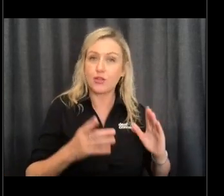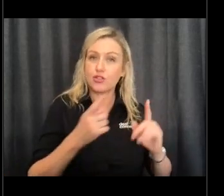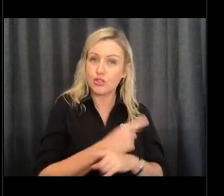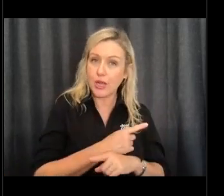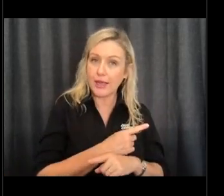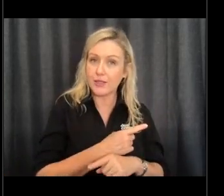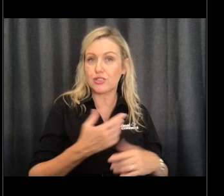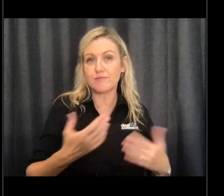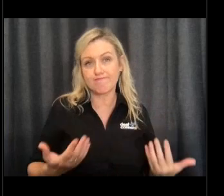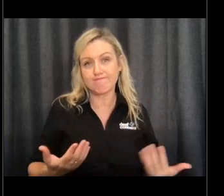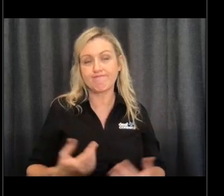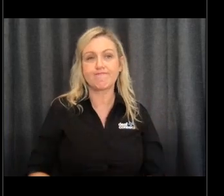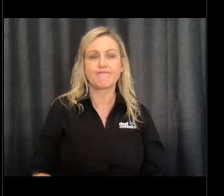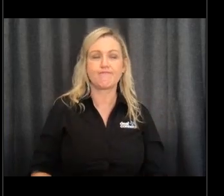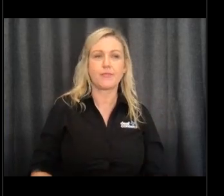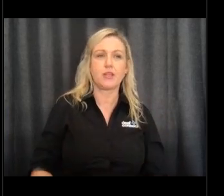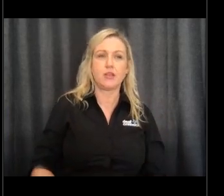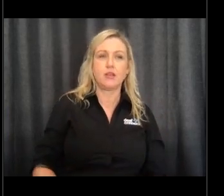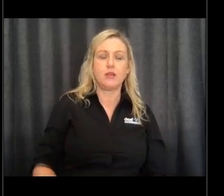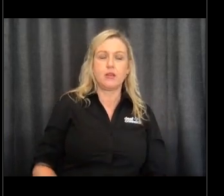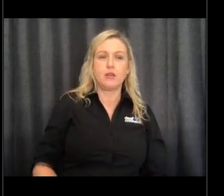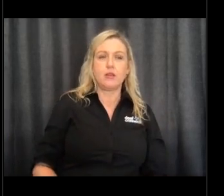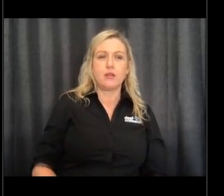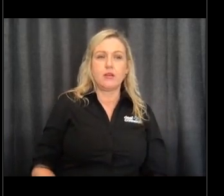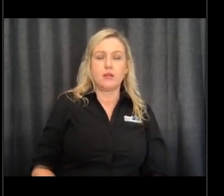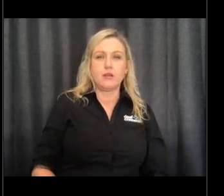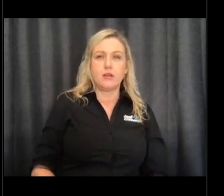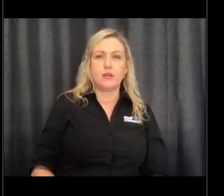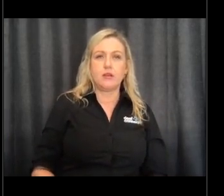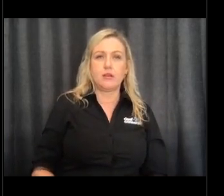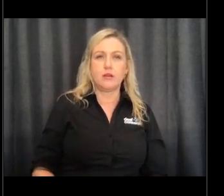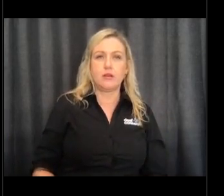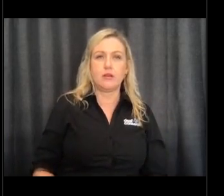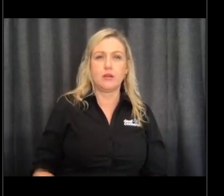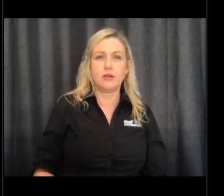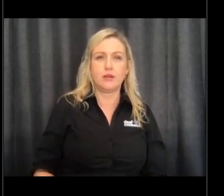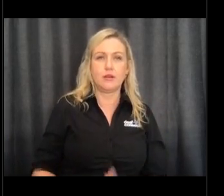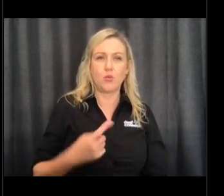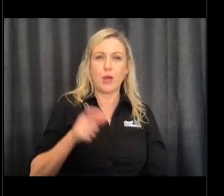the property might have changed. We've got one person commenting.